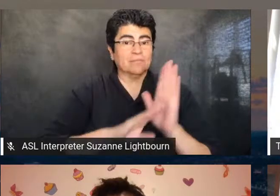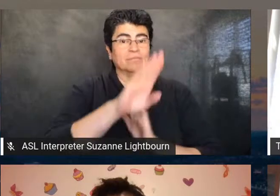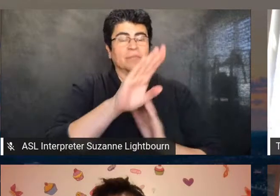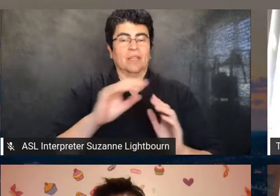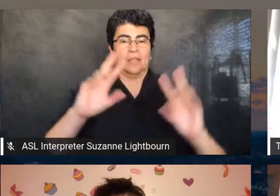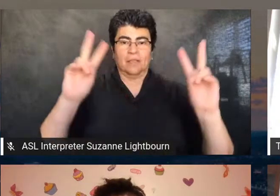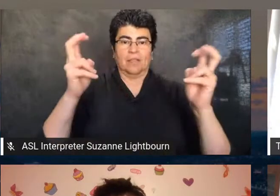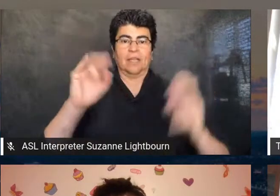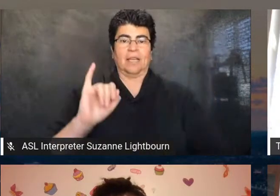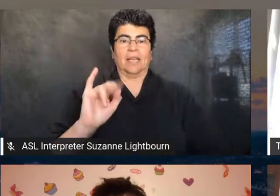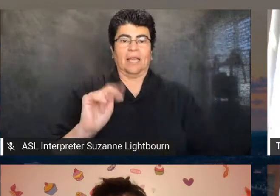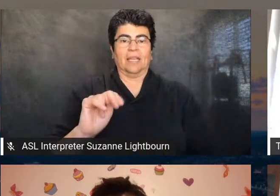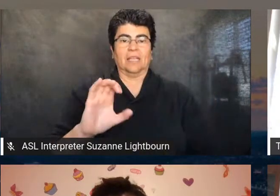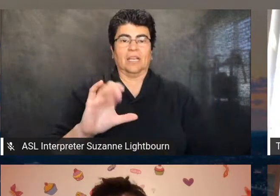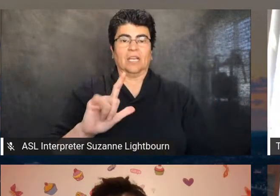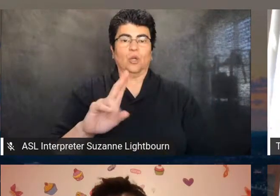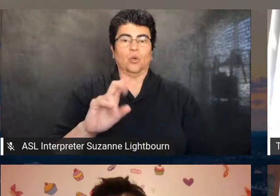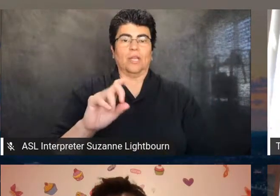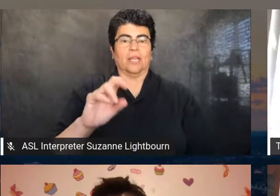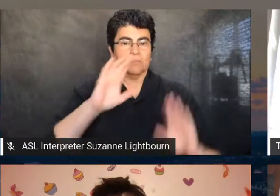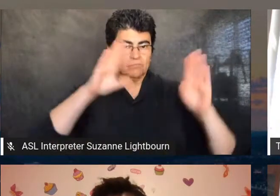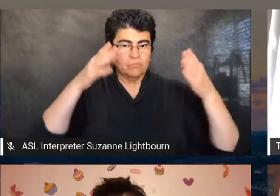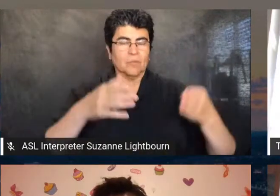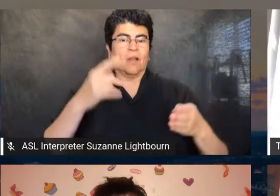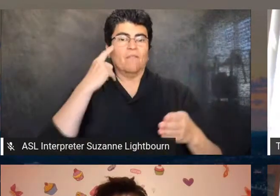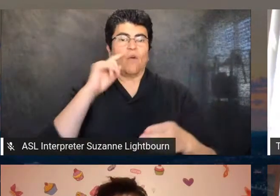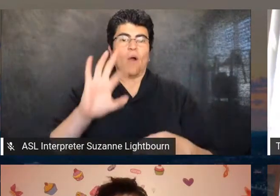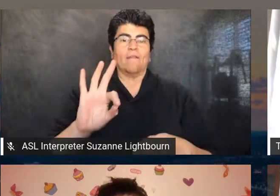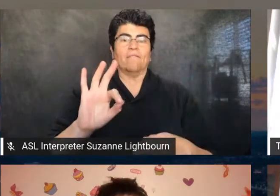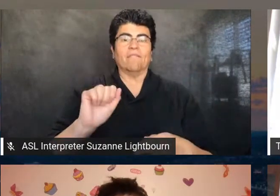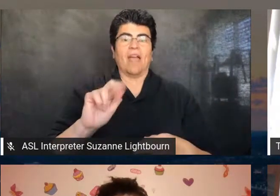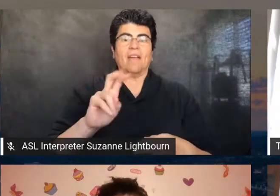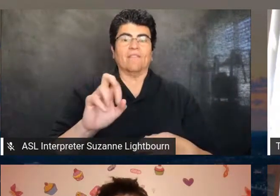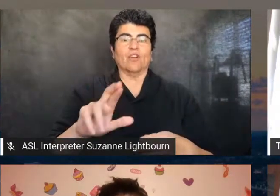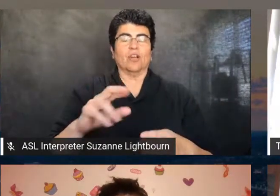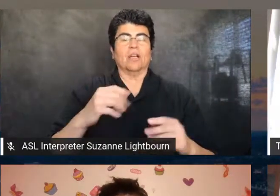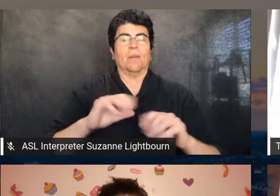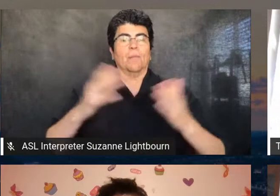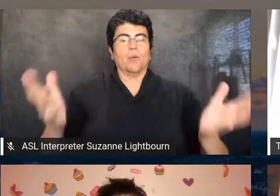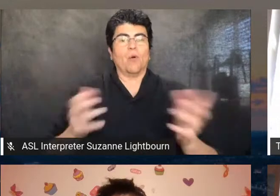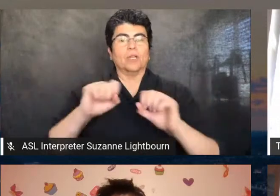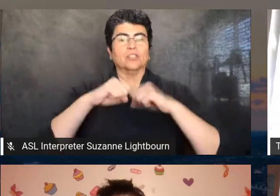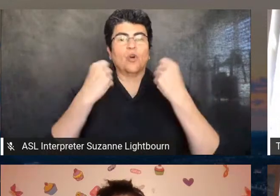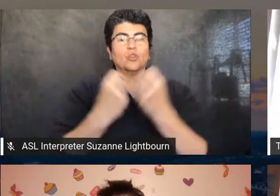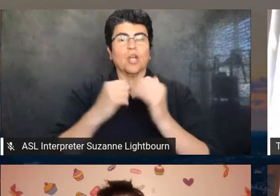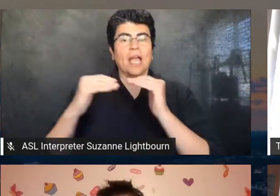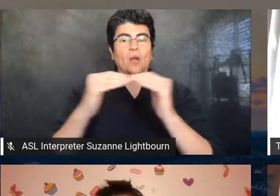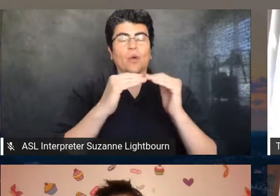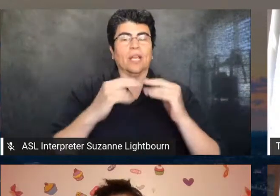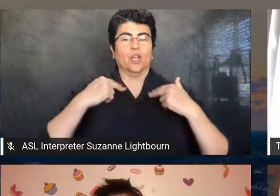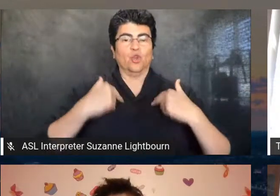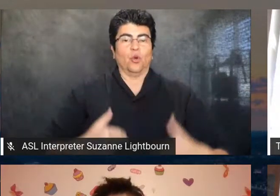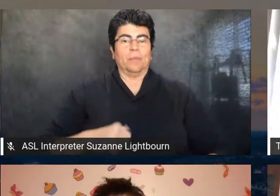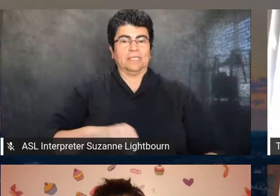a dedicated initiative of FAVOR promoting social equity, human dignity and environmental justice.